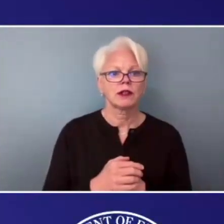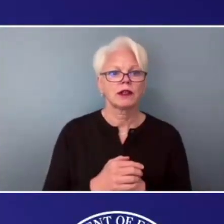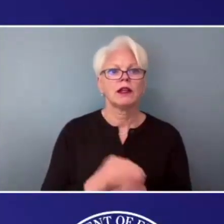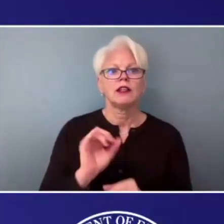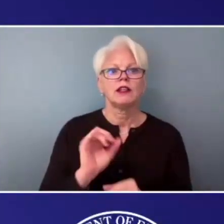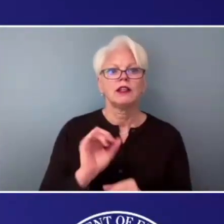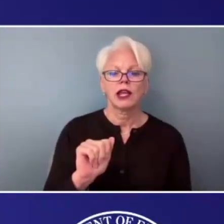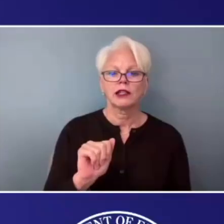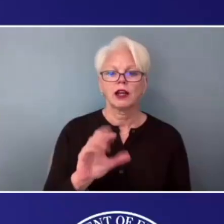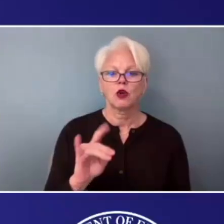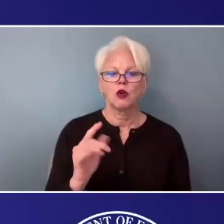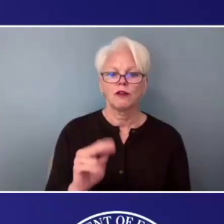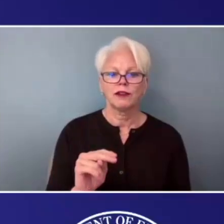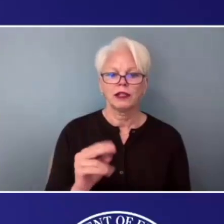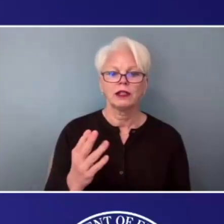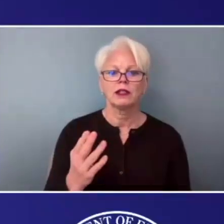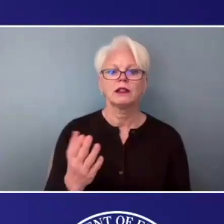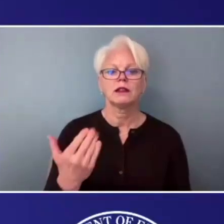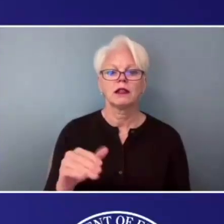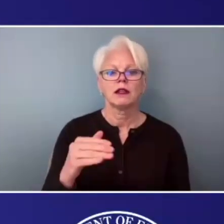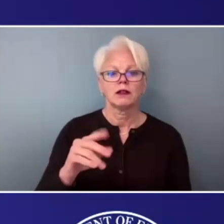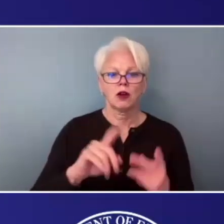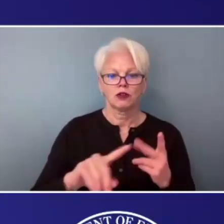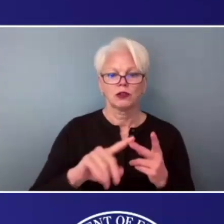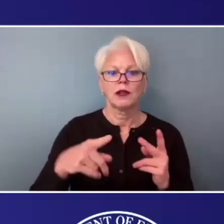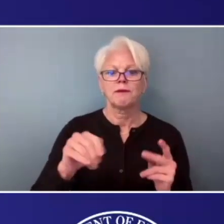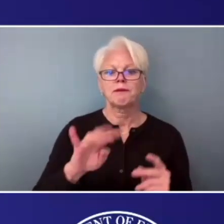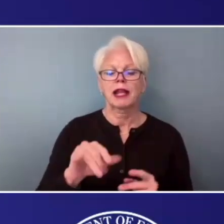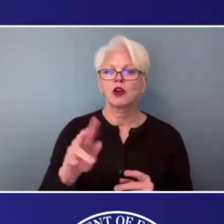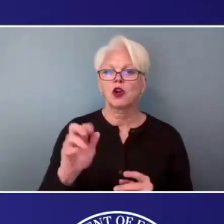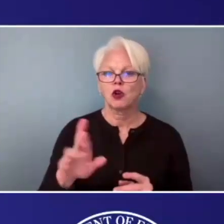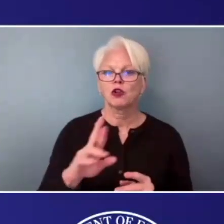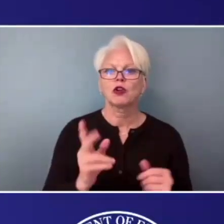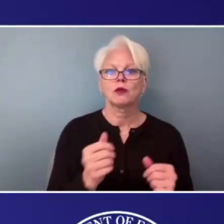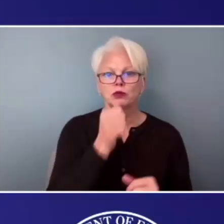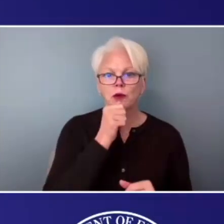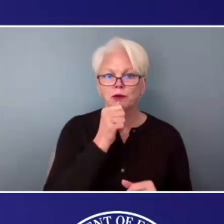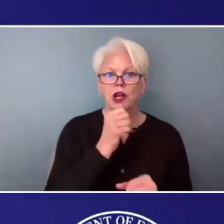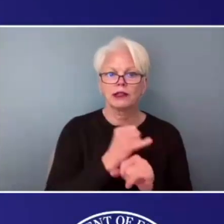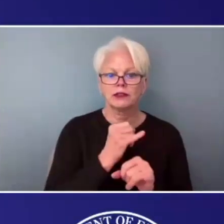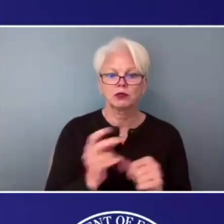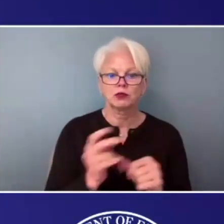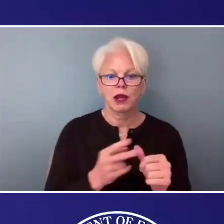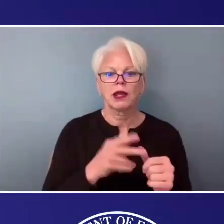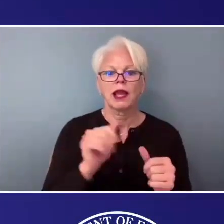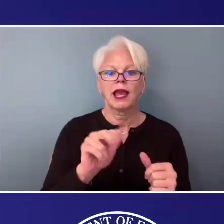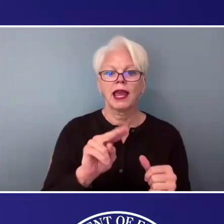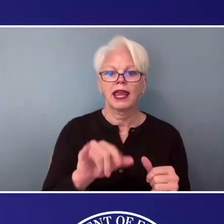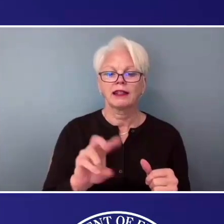Alternate? Patti Kohler. Proprietary institutions, primary? Andy Vaughn. Alternate?